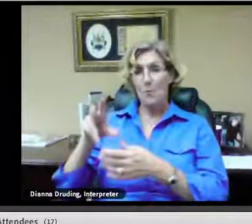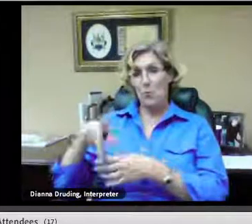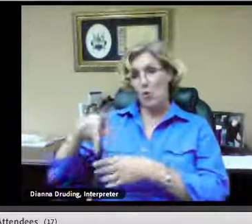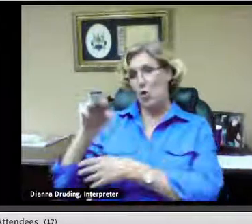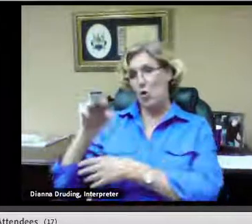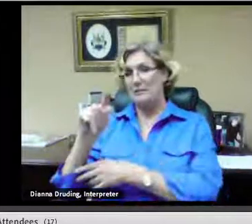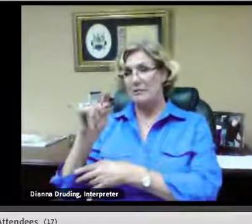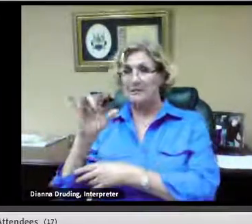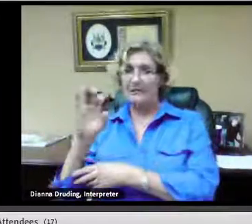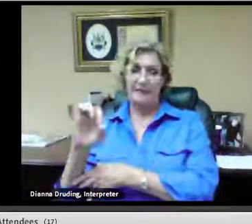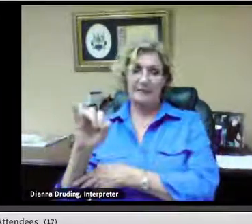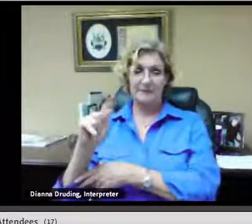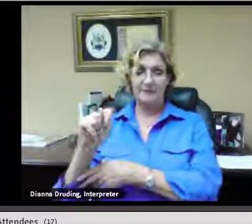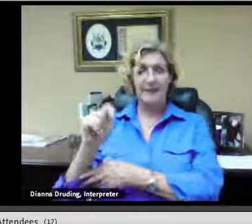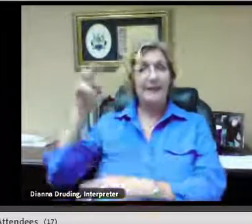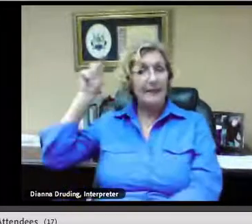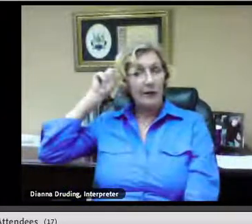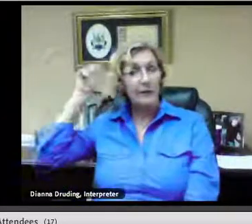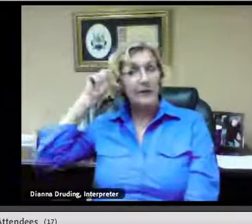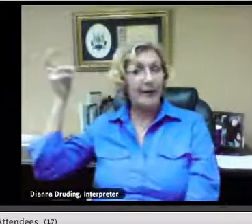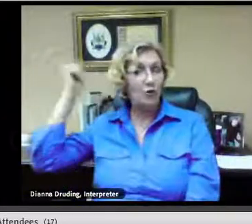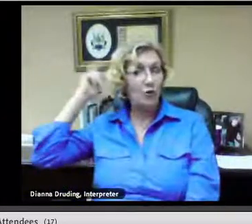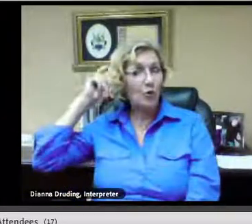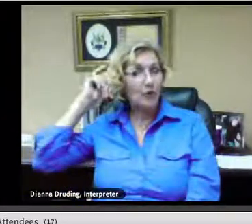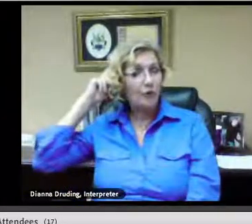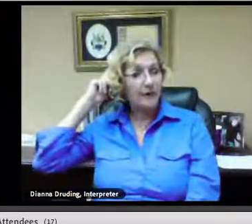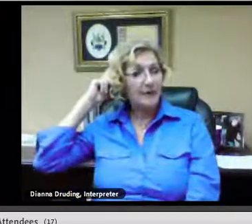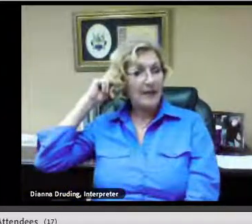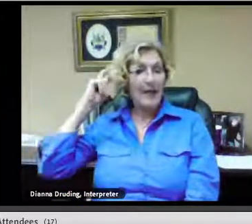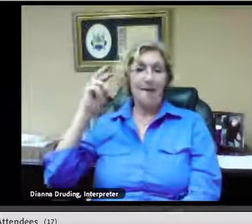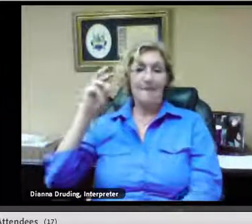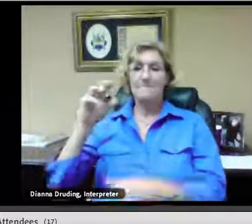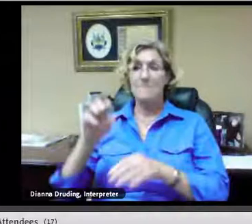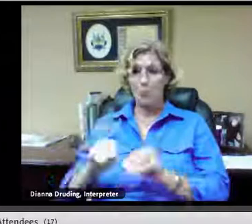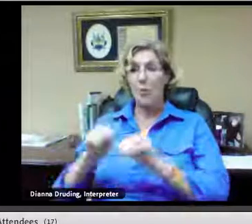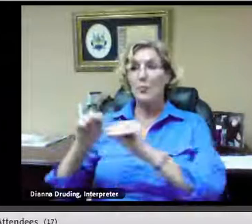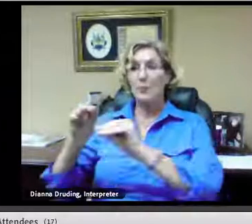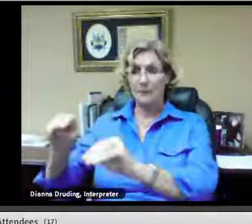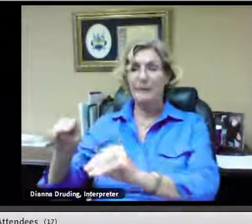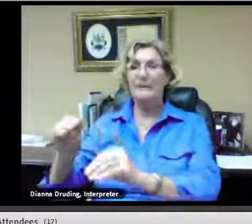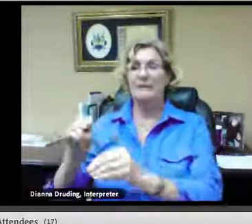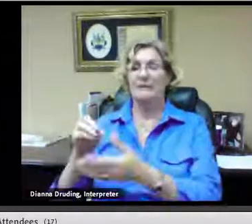assistive technology, reasonable accommodations or auxiliary aids or services.